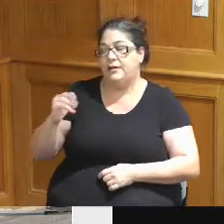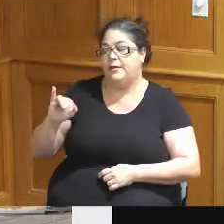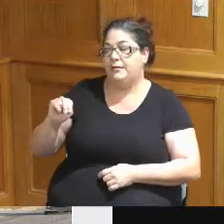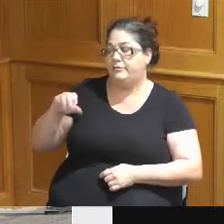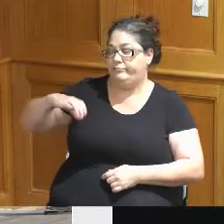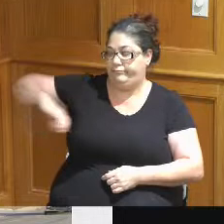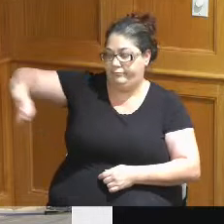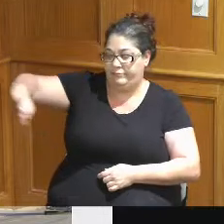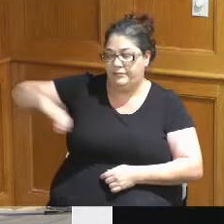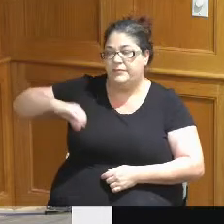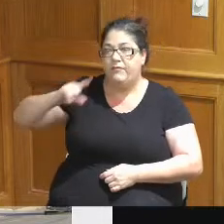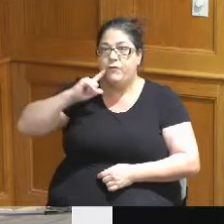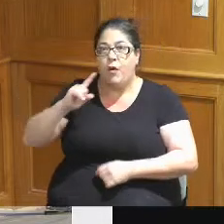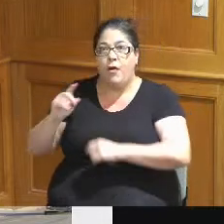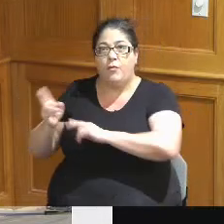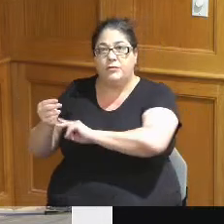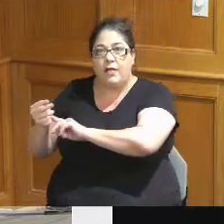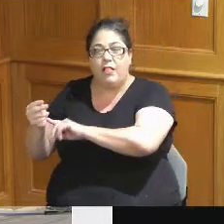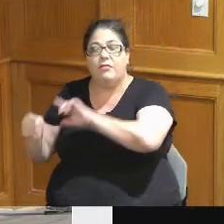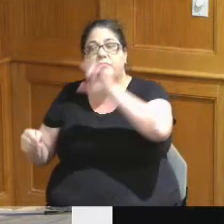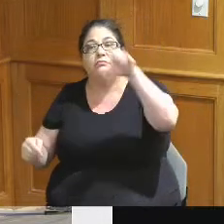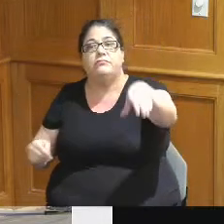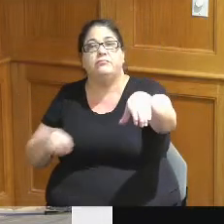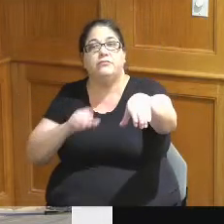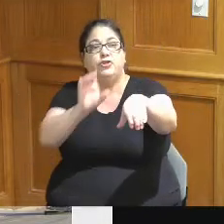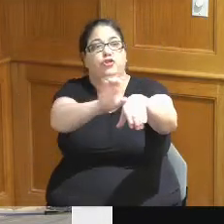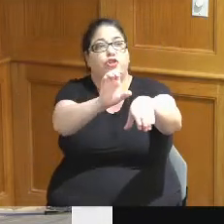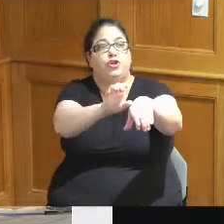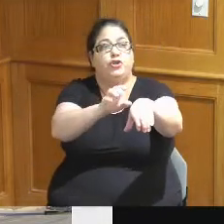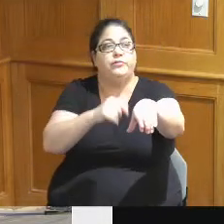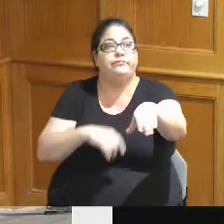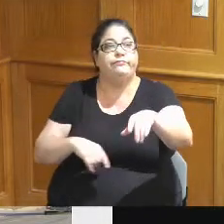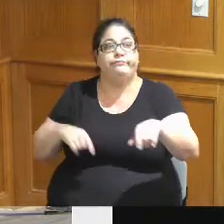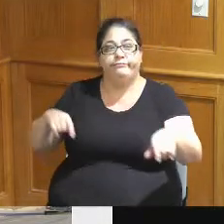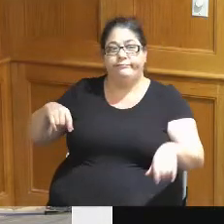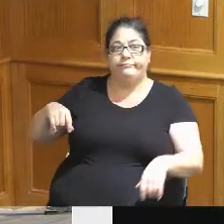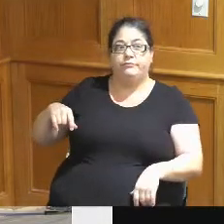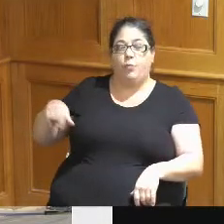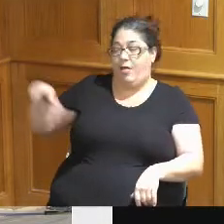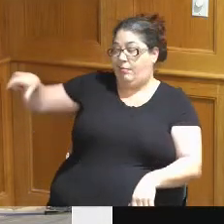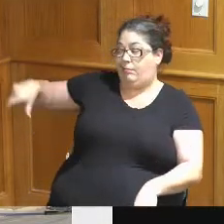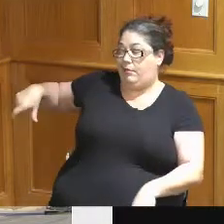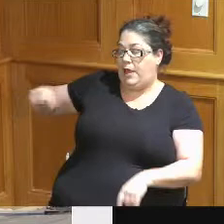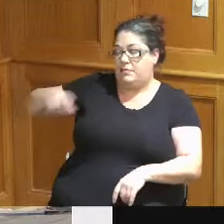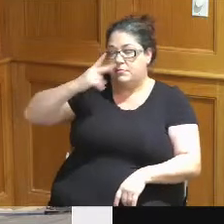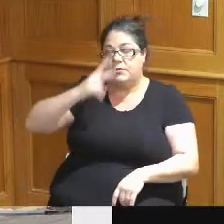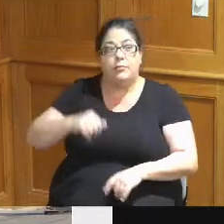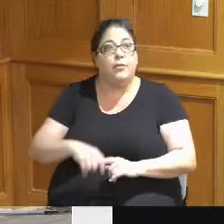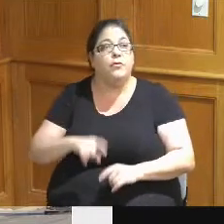here look in the other direction Hampton Inns just off the screen here's the church this is an out lot again ready for development